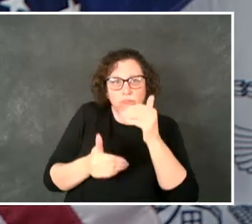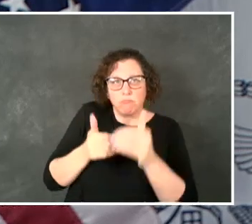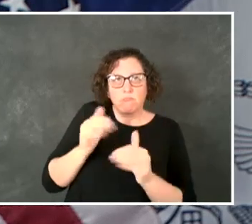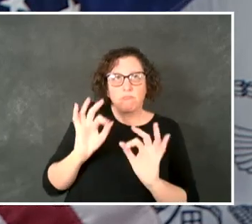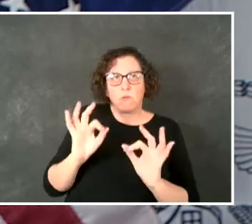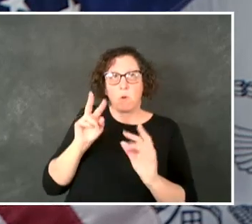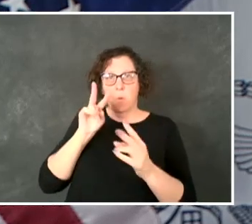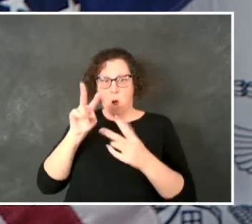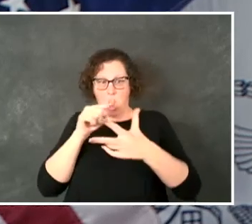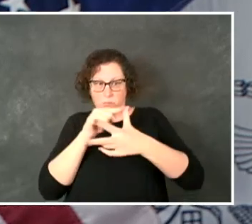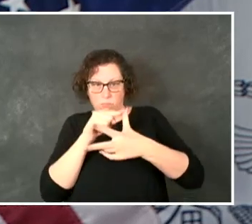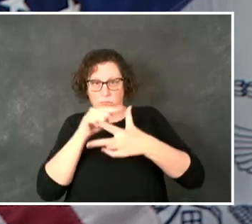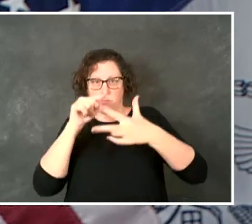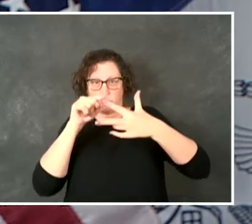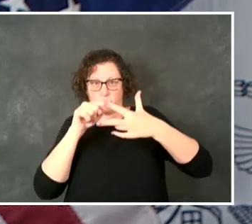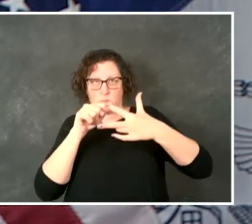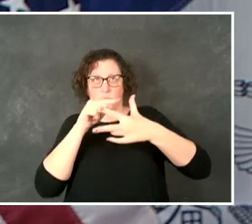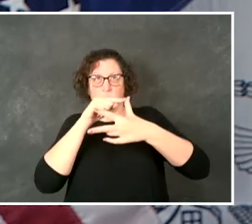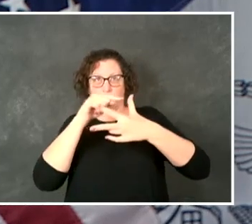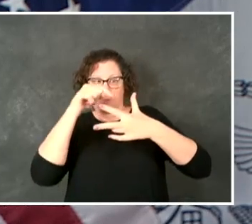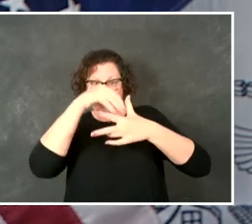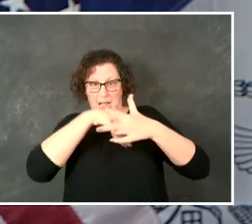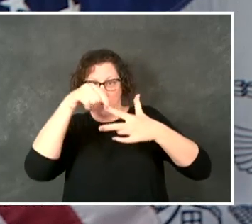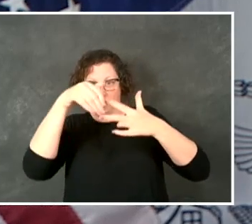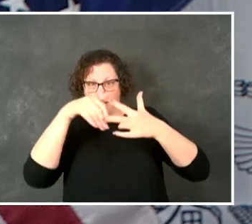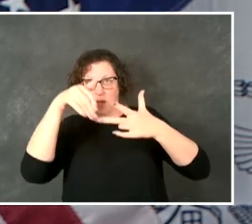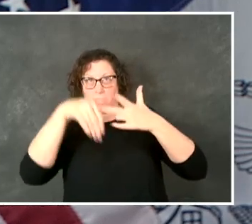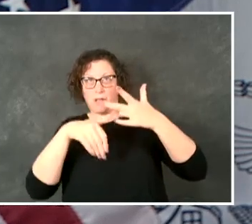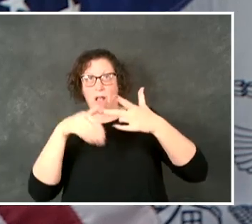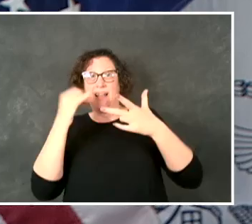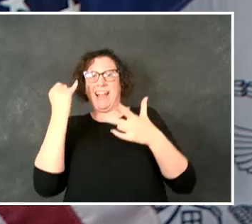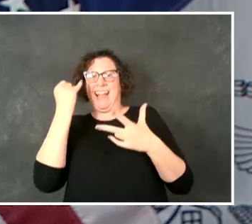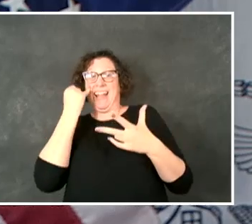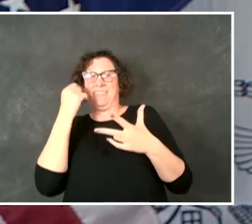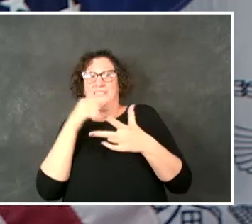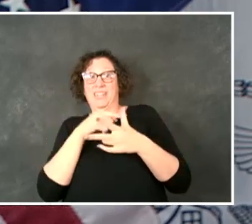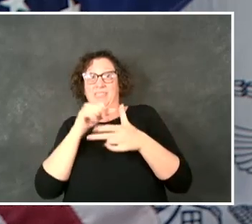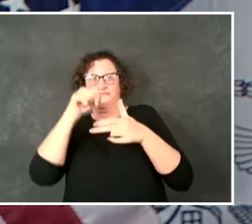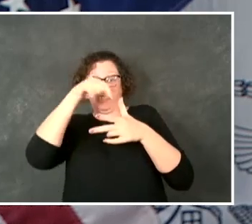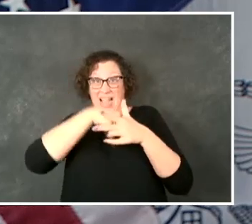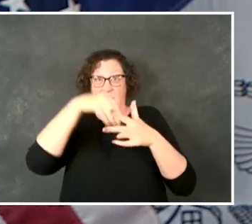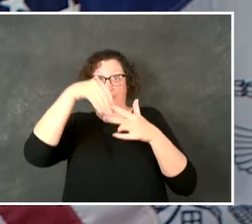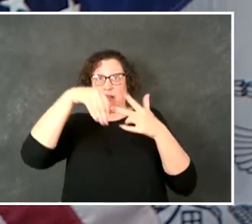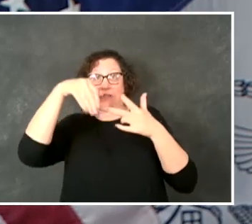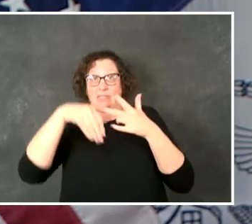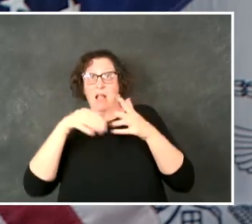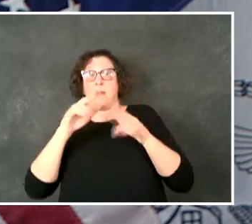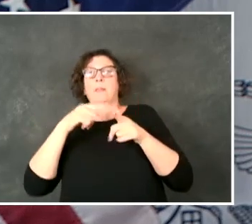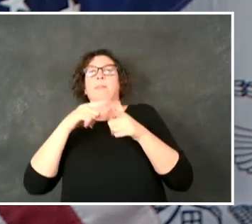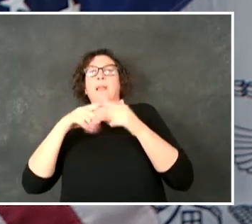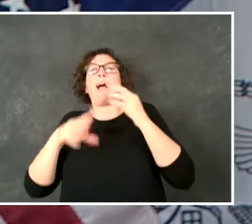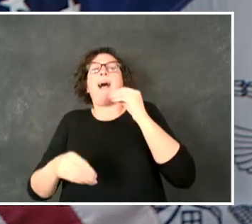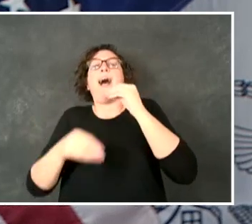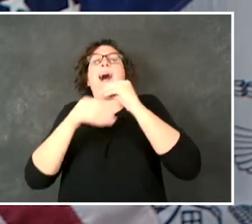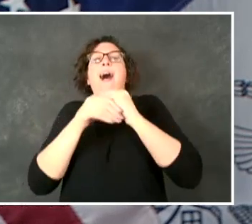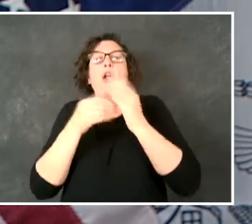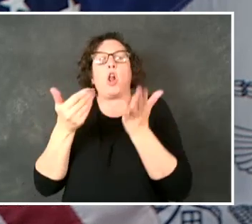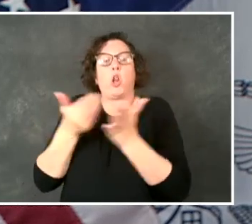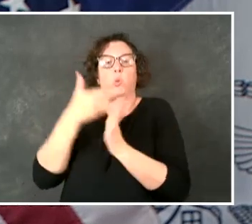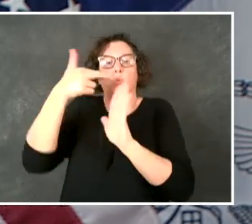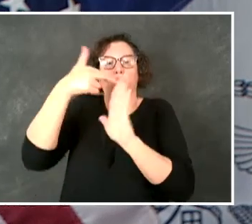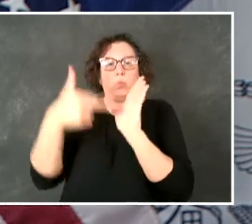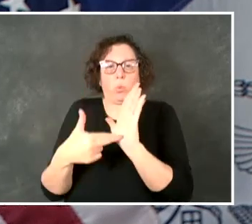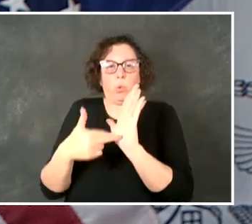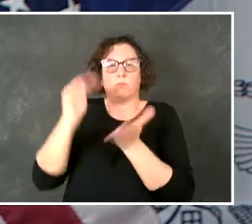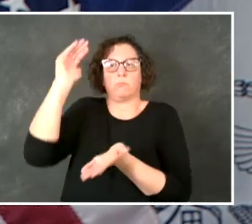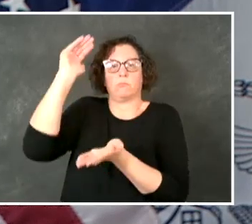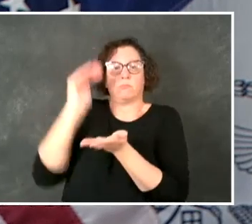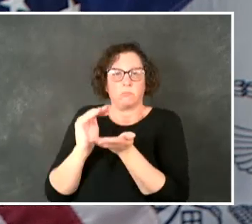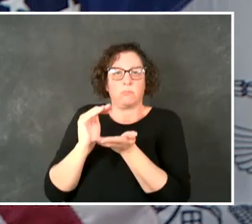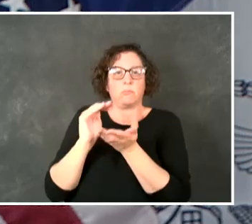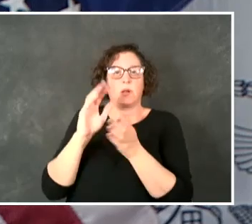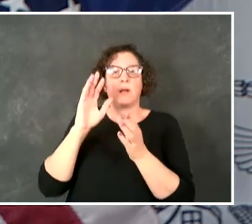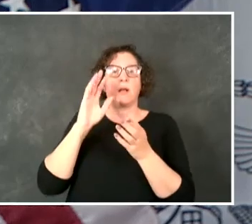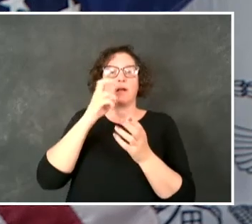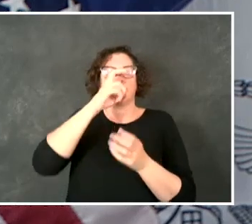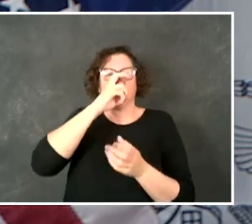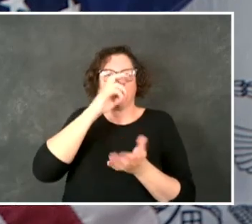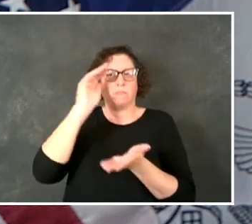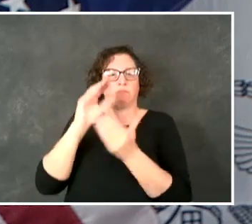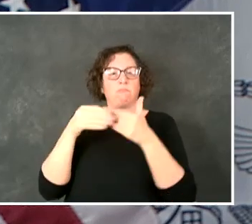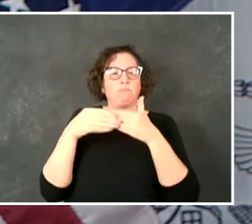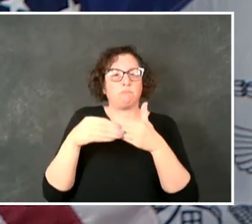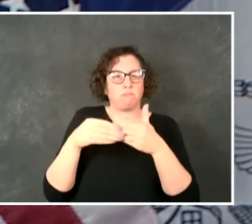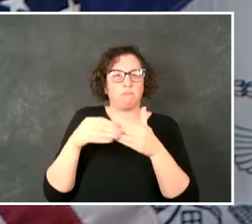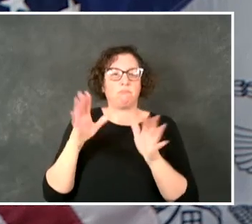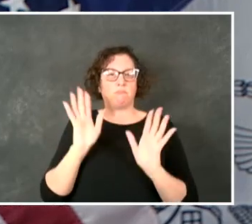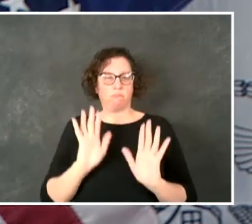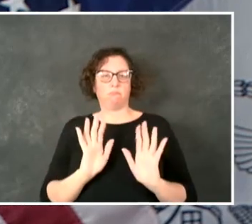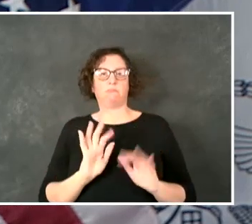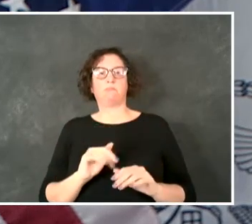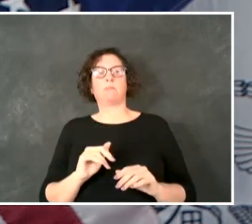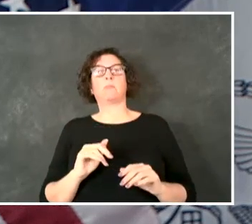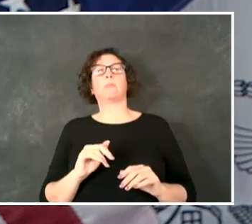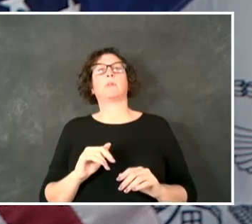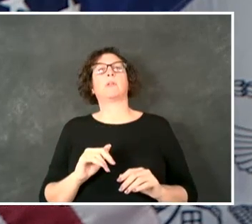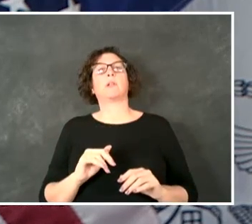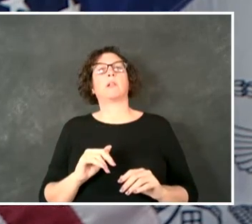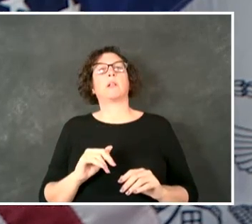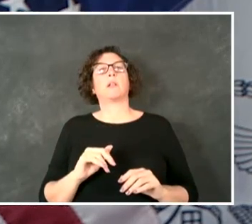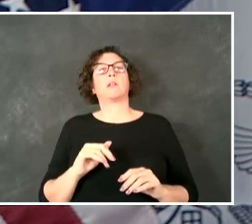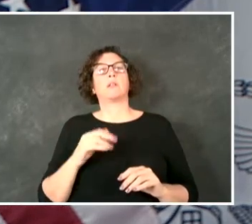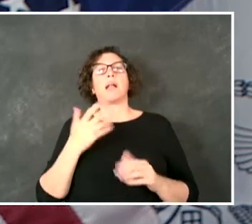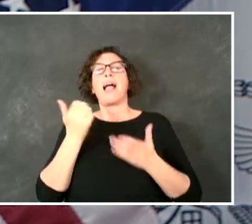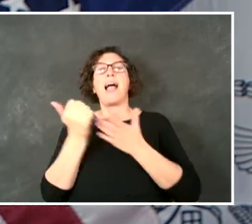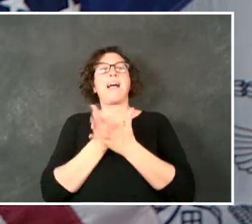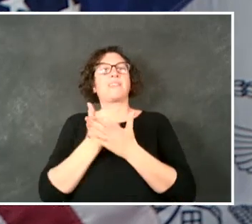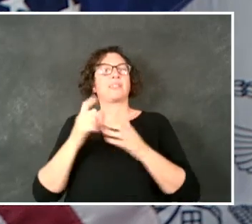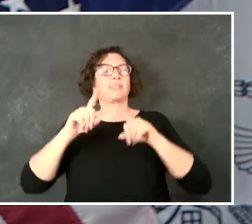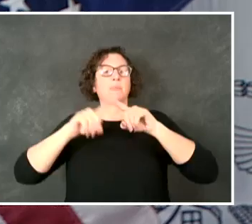TO PLAY OUT